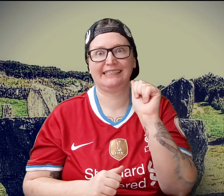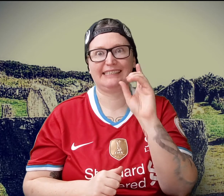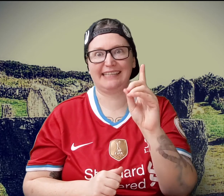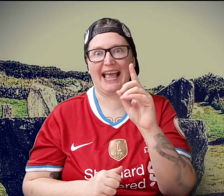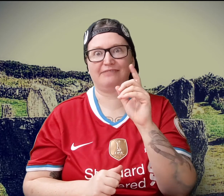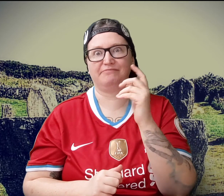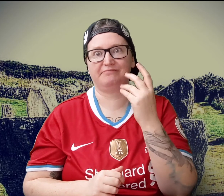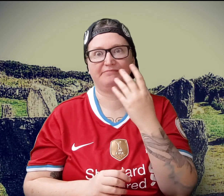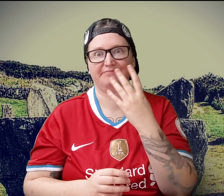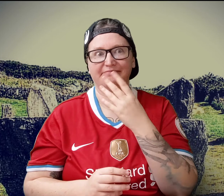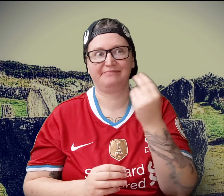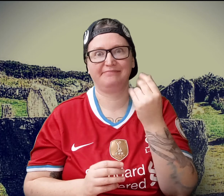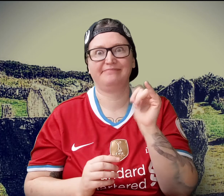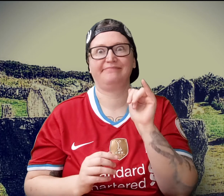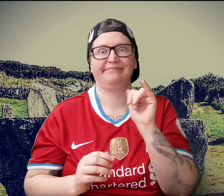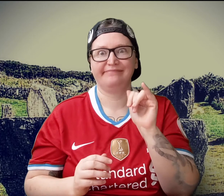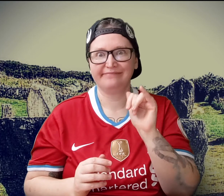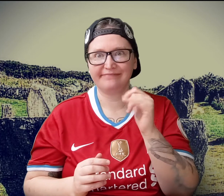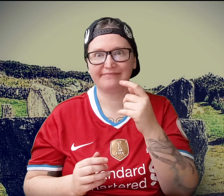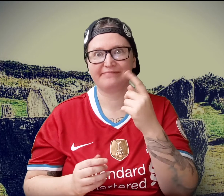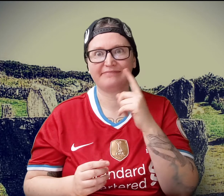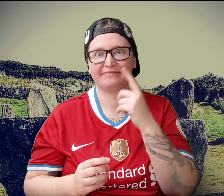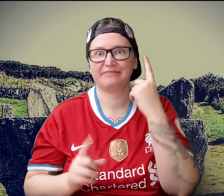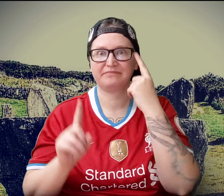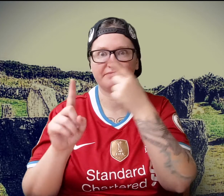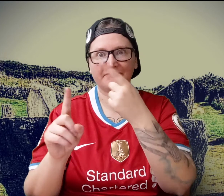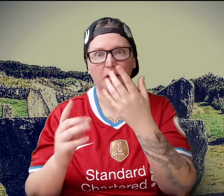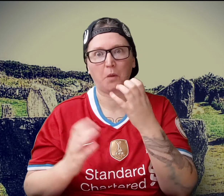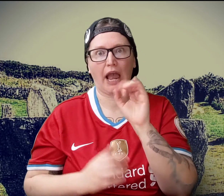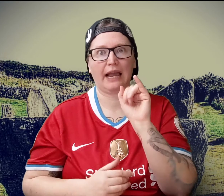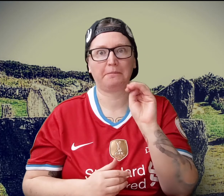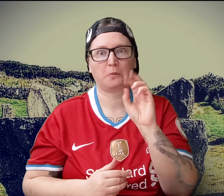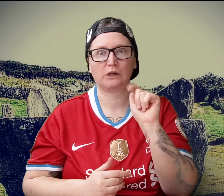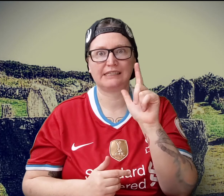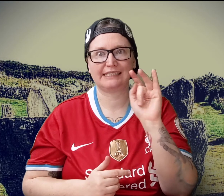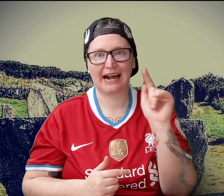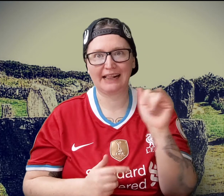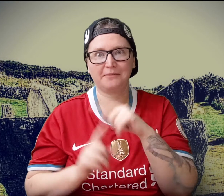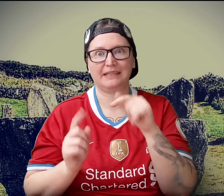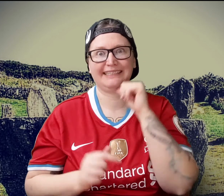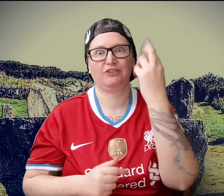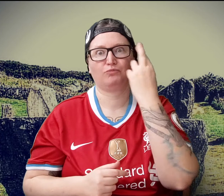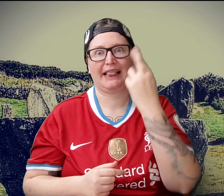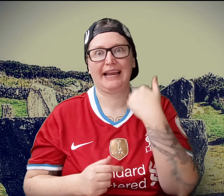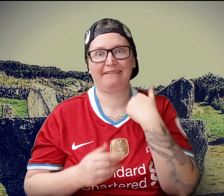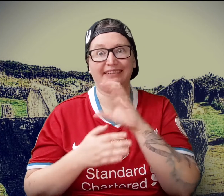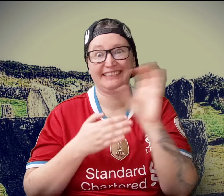an undead and I think that's kind of the goal we want they wanted to be immortal but